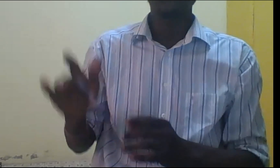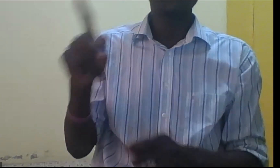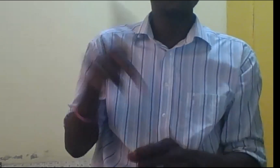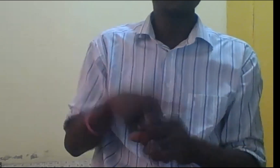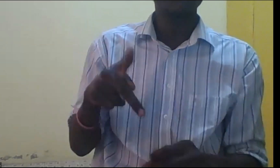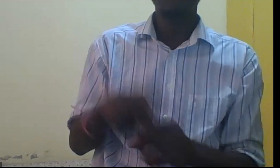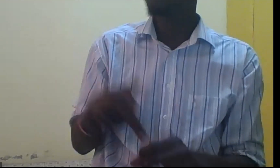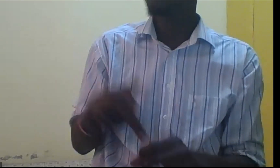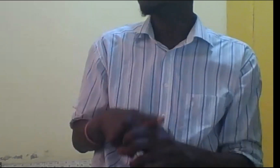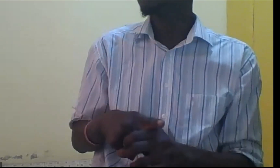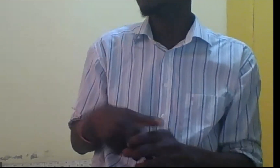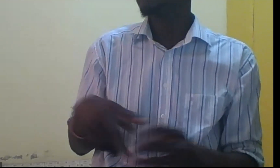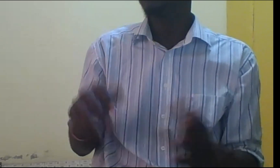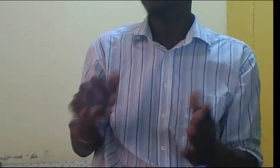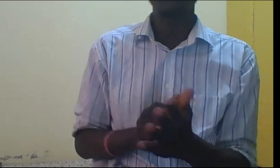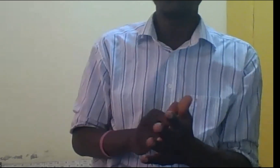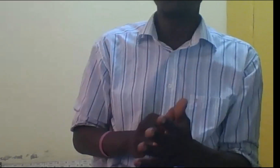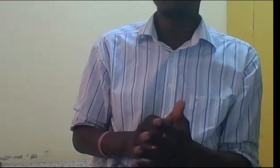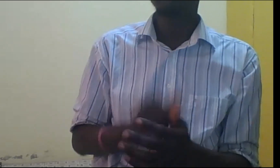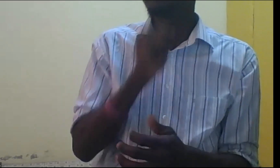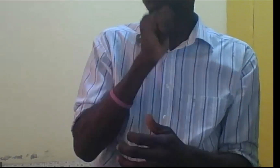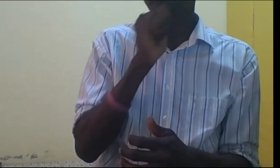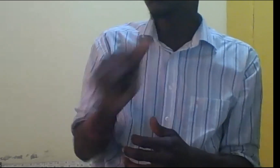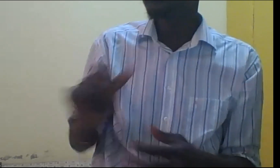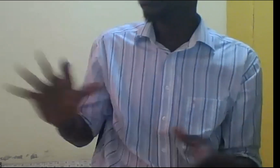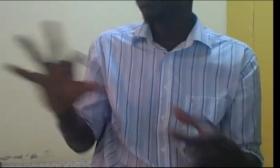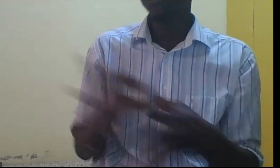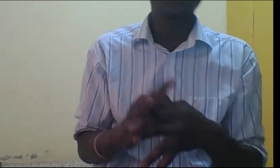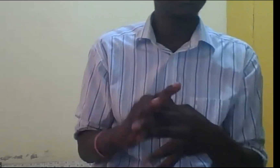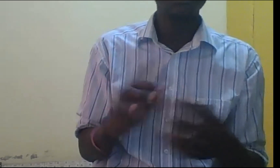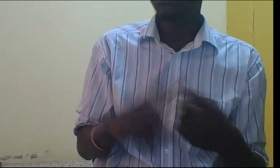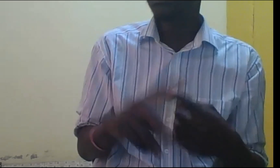the system is not adopted to them, and they often find themselves without support.